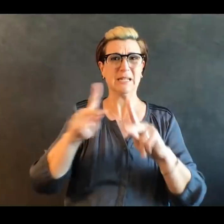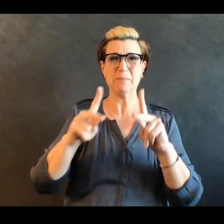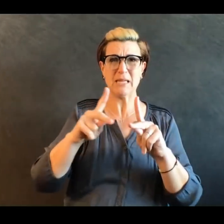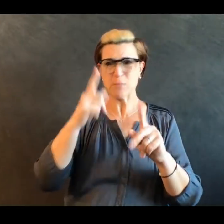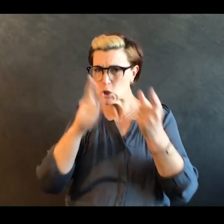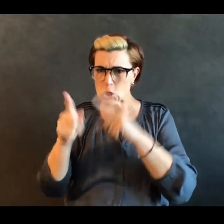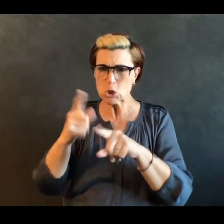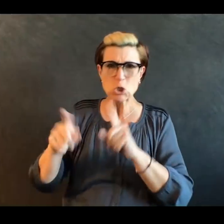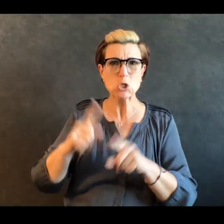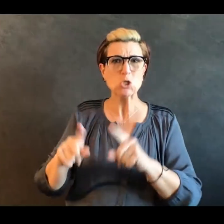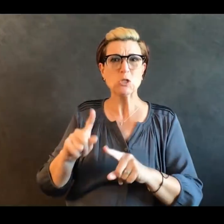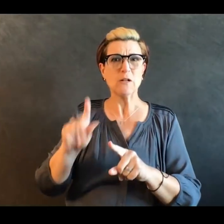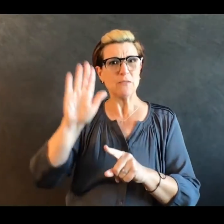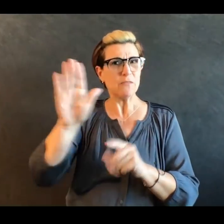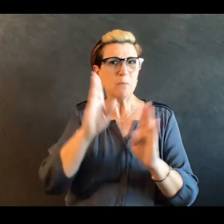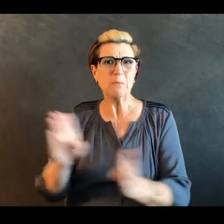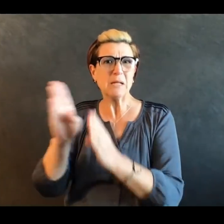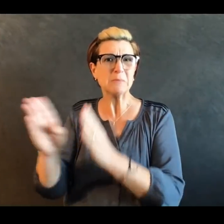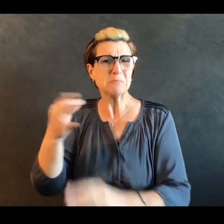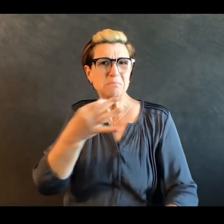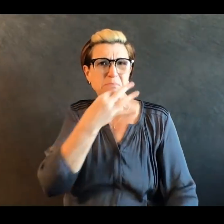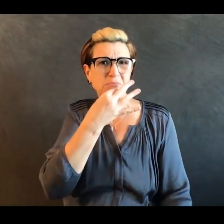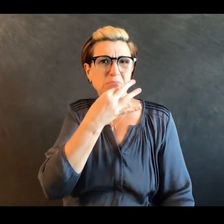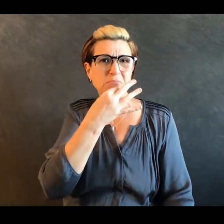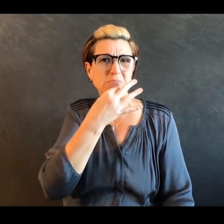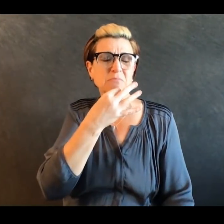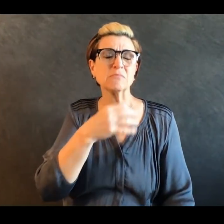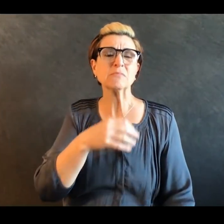incredible what they've done and we've also been working on this with the